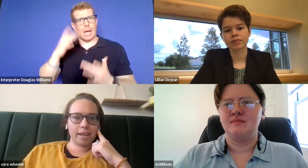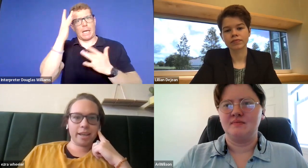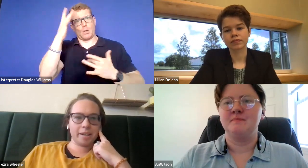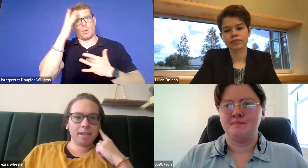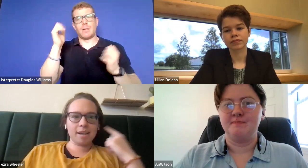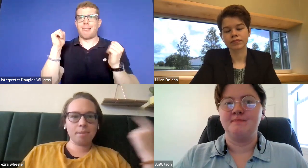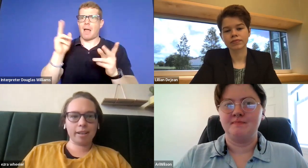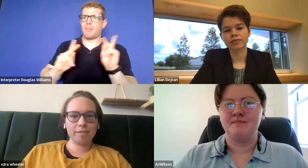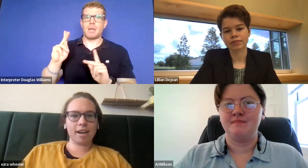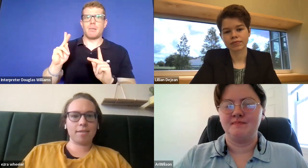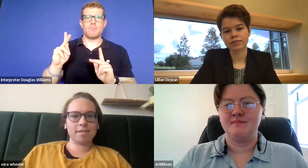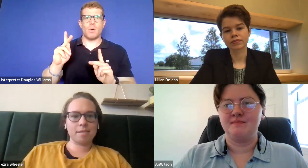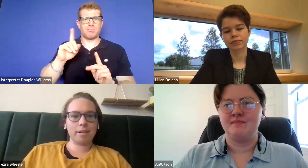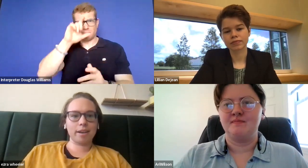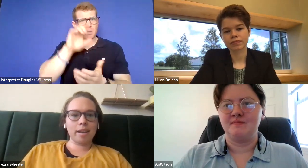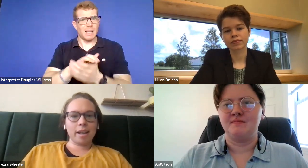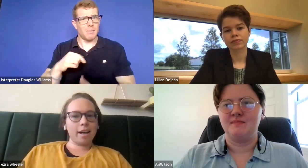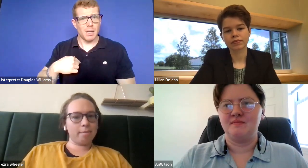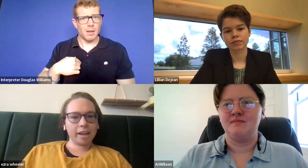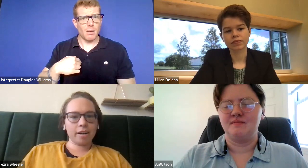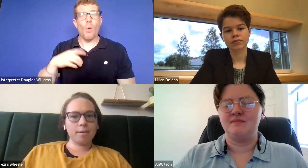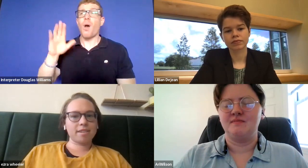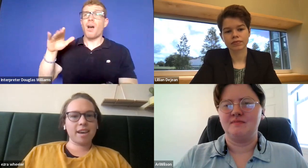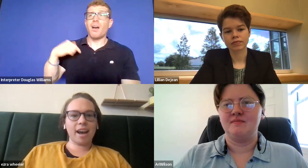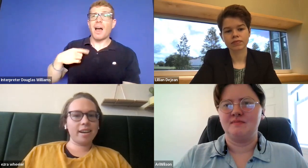They didn't believe that I was disabled like Ari was saying.